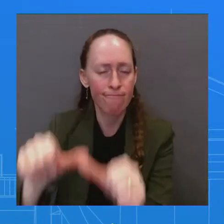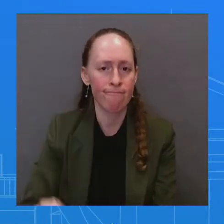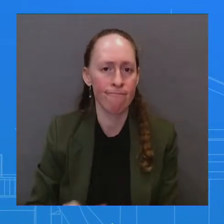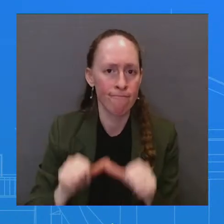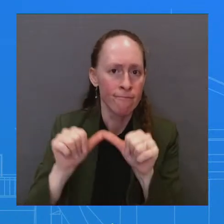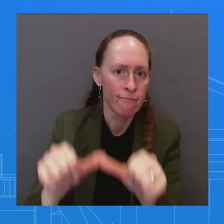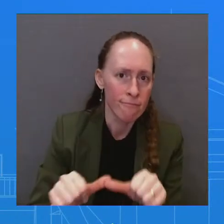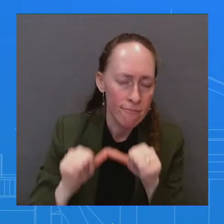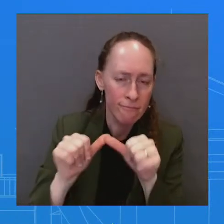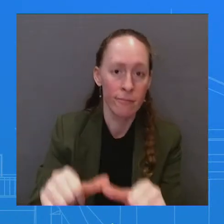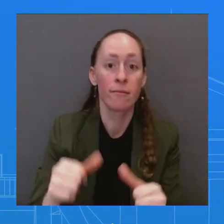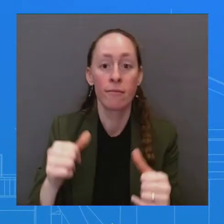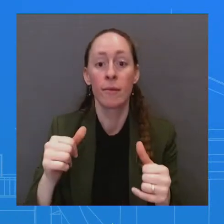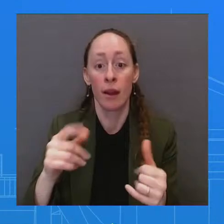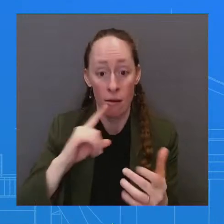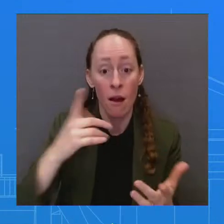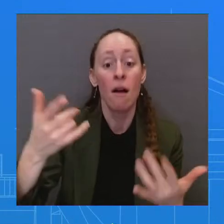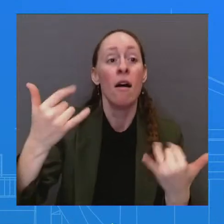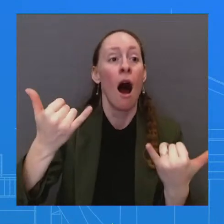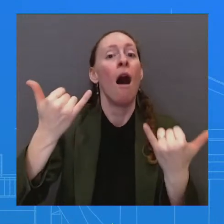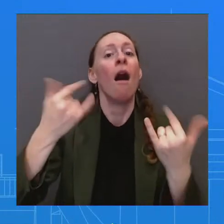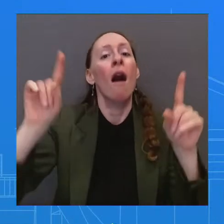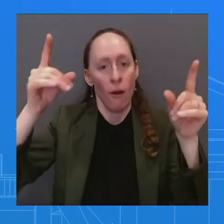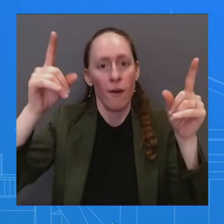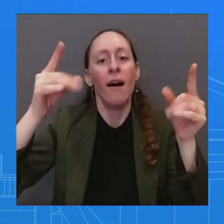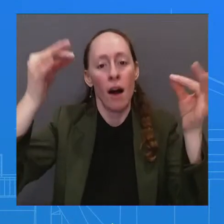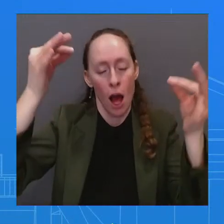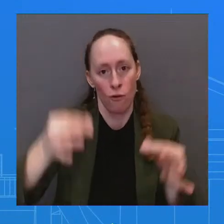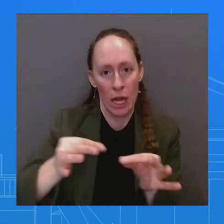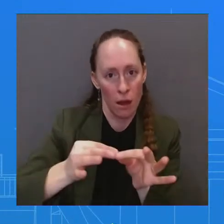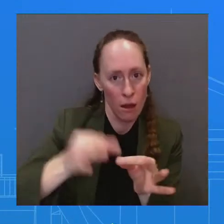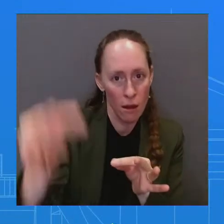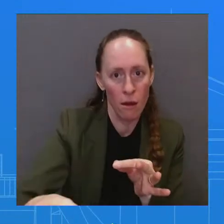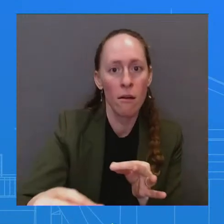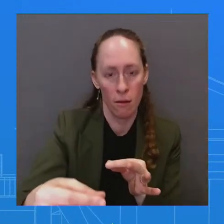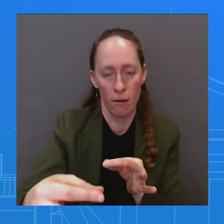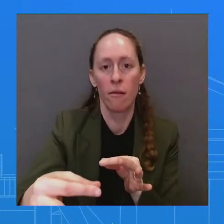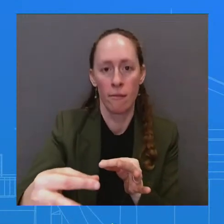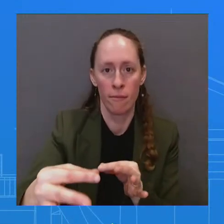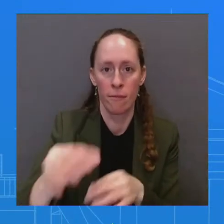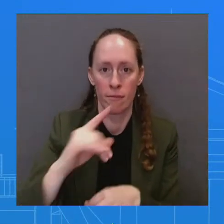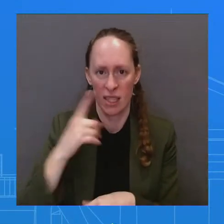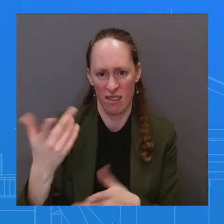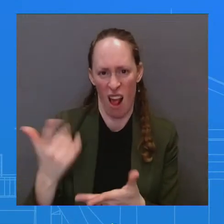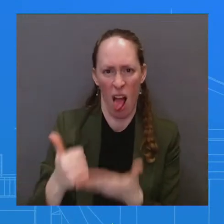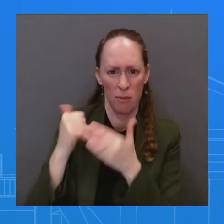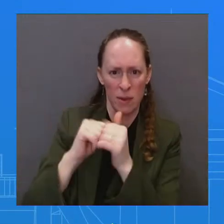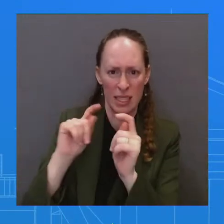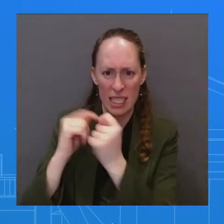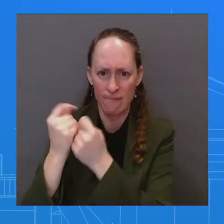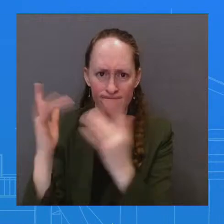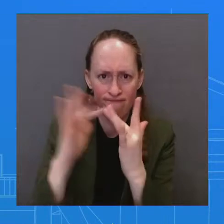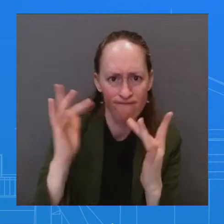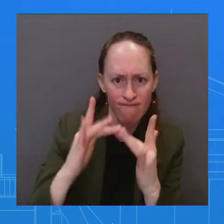and through the morning. He was briefed this morning by the National Security Advisor, Jake Sullivan, on the ongoing talks to extend the pause.